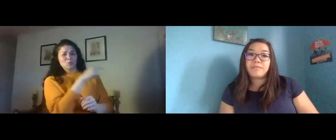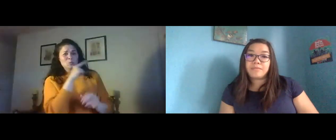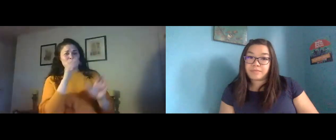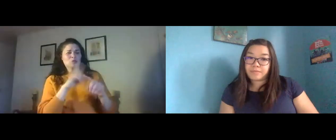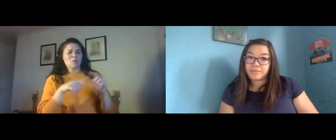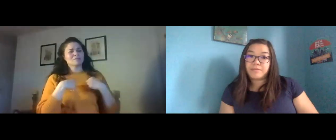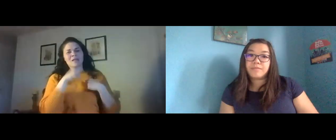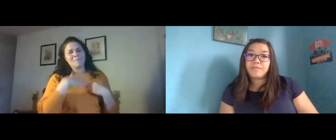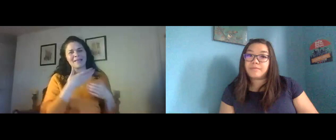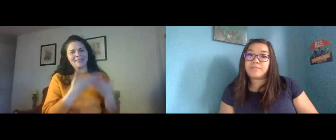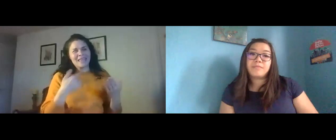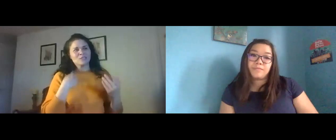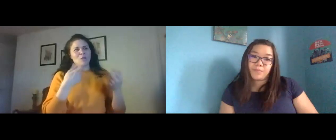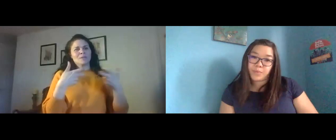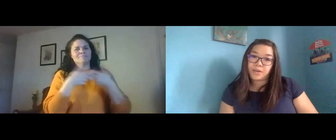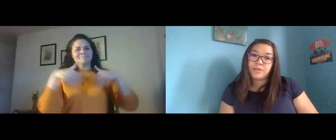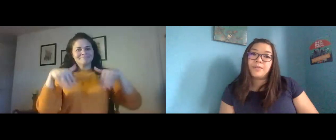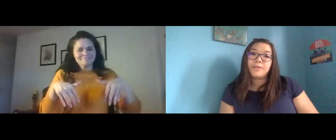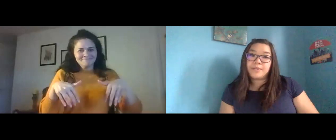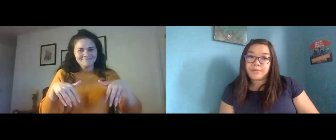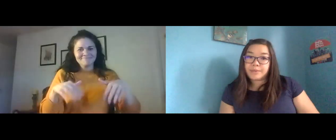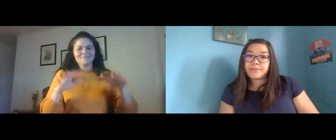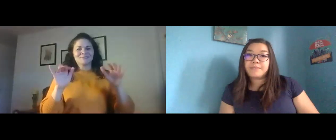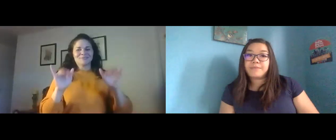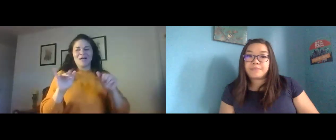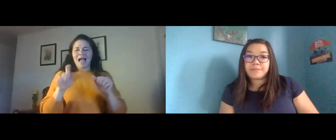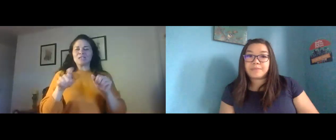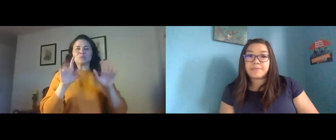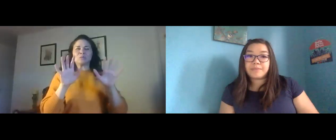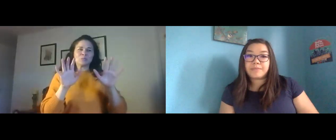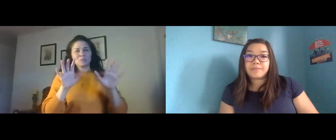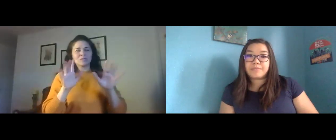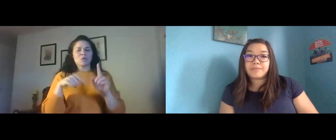So there I was, at an impasse and I had to reassess.